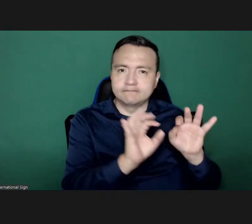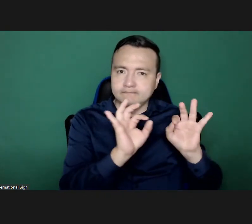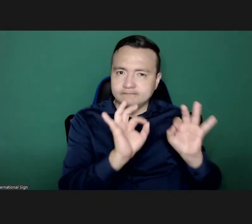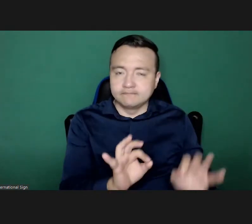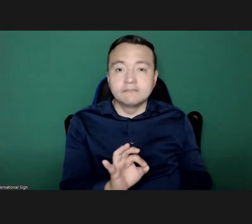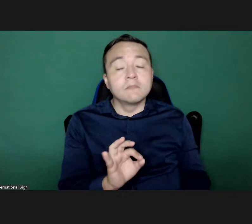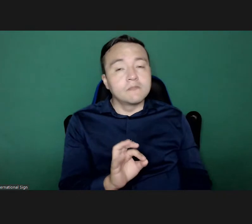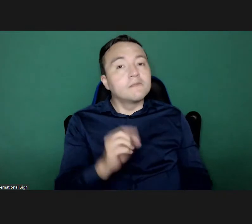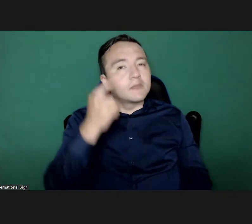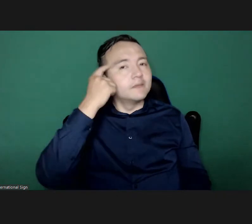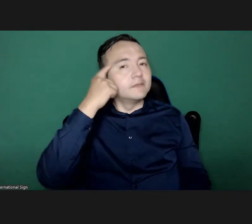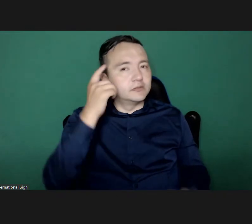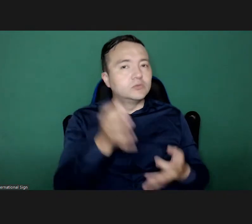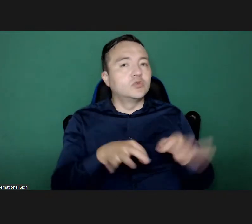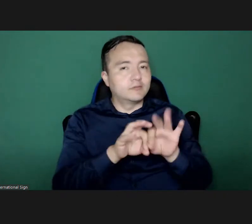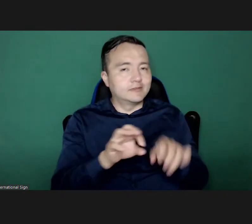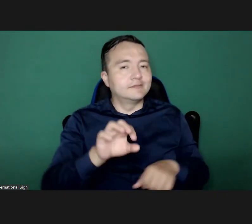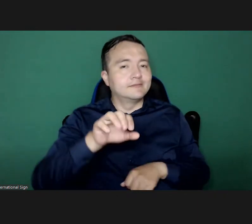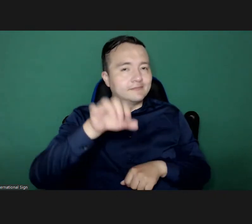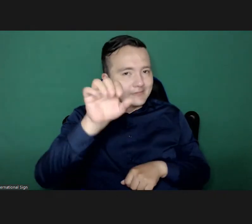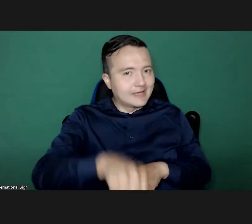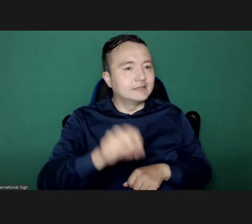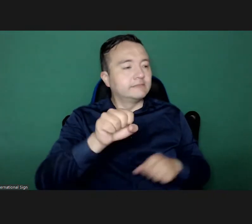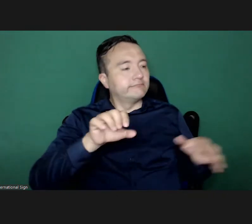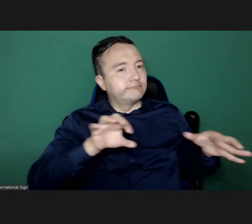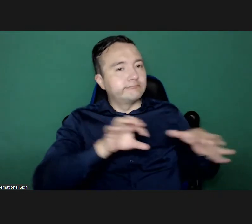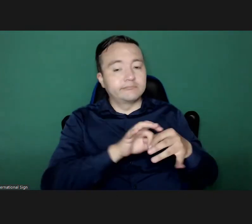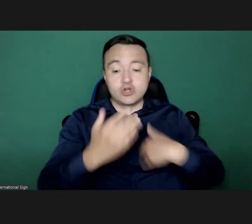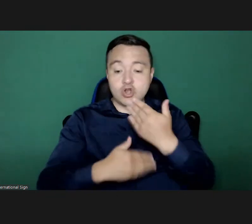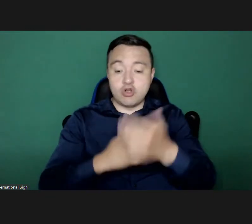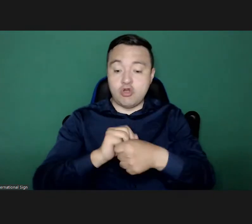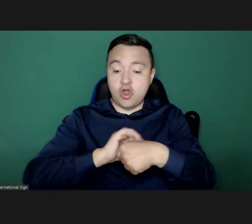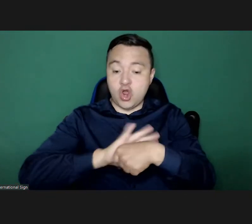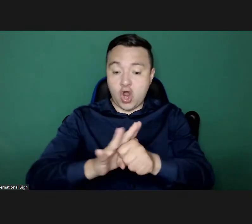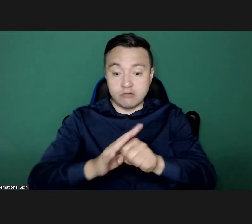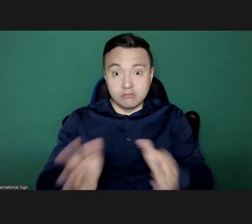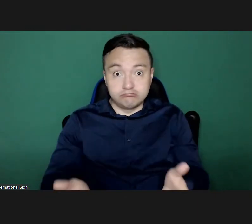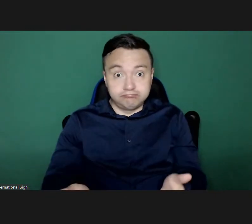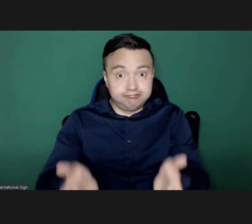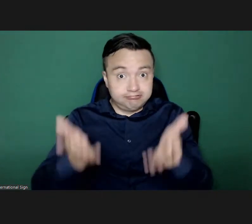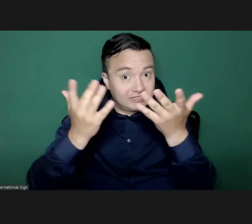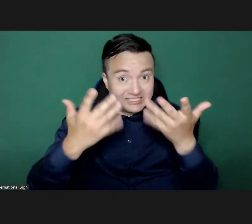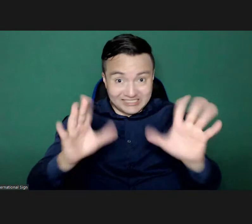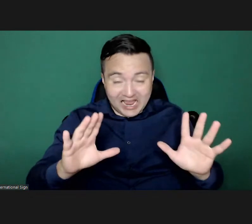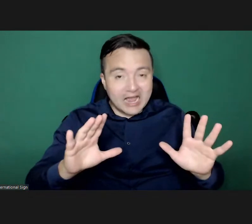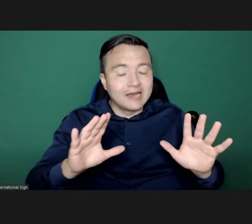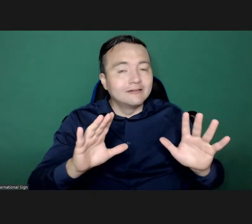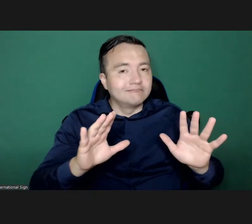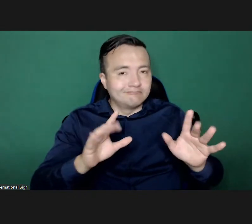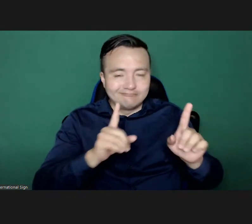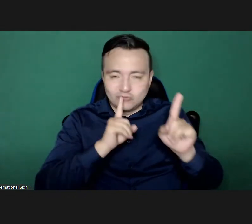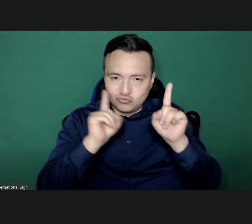pandemic. And very definitely, one needs to have persons with non-communicable diseases at the table in the